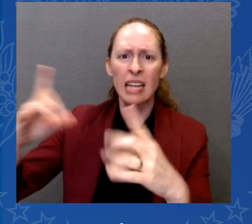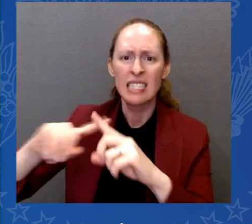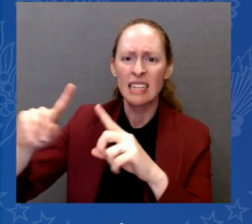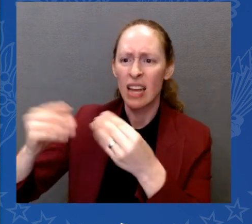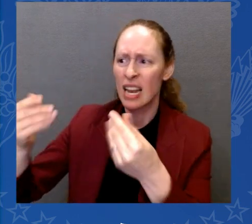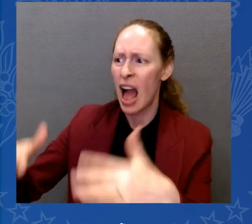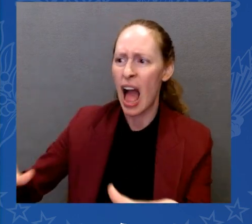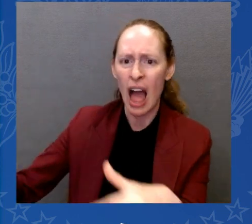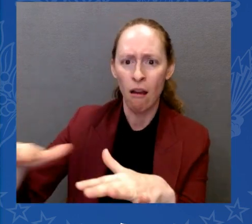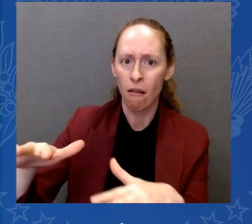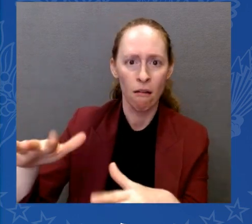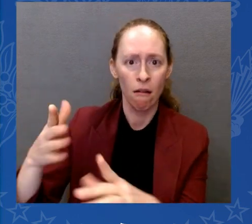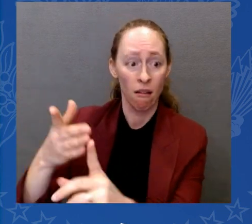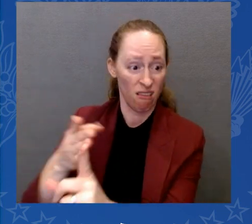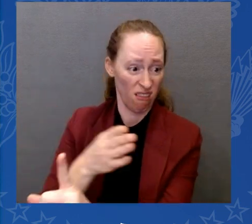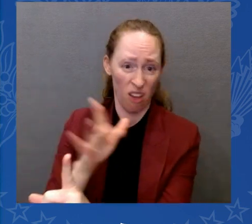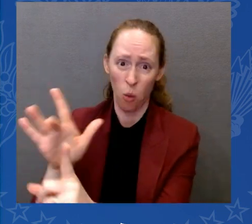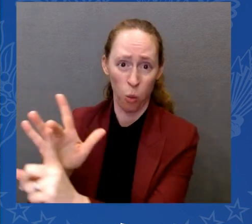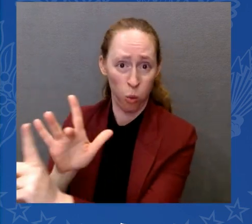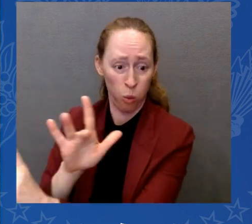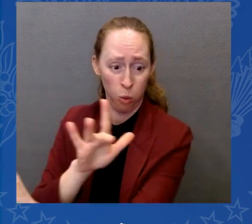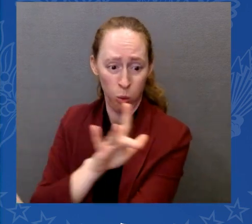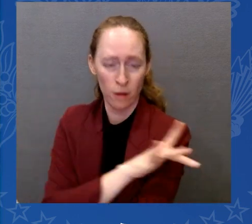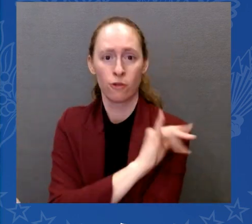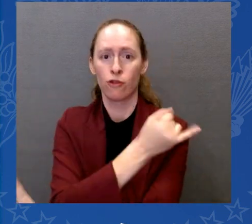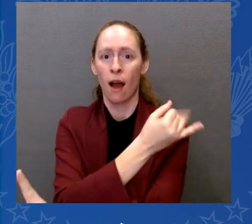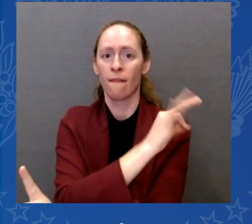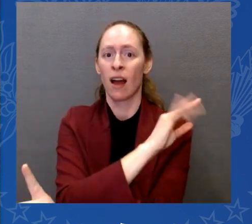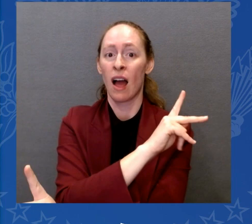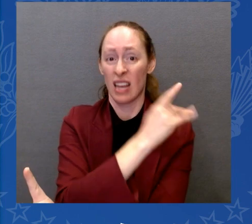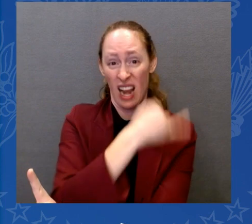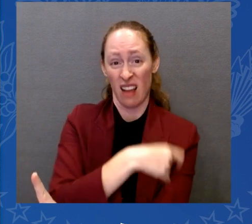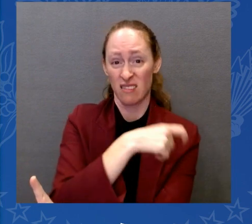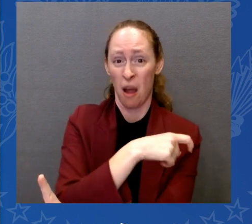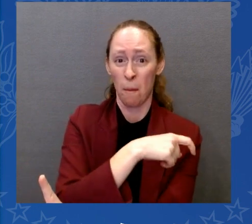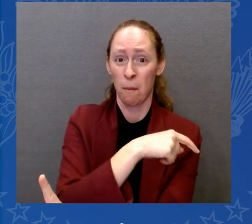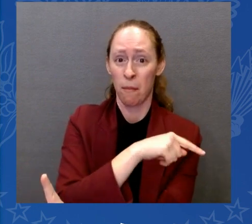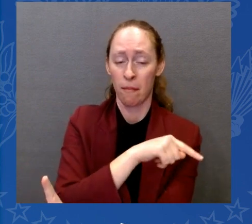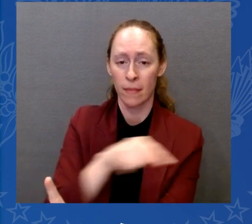after the previous administration rolled back protections, I restored full protection